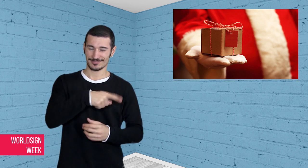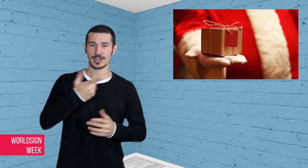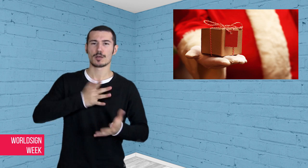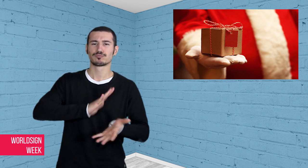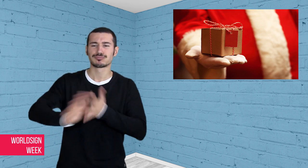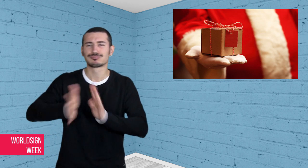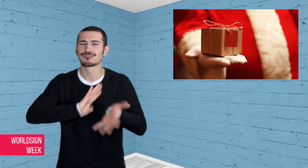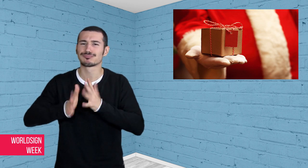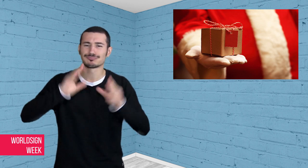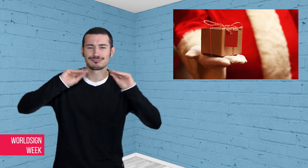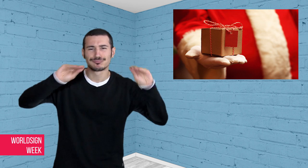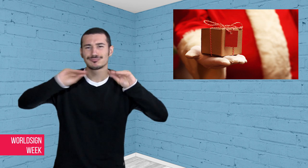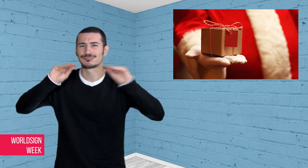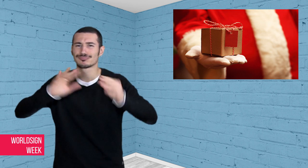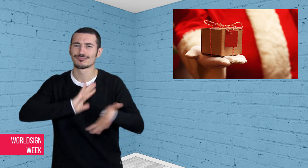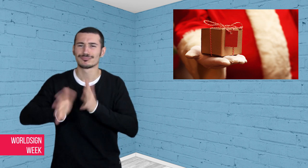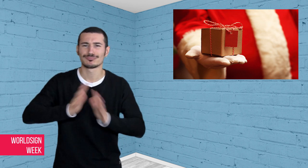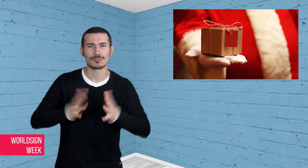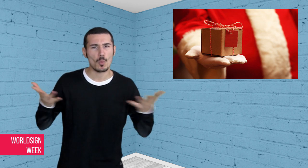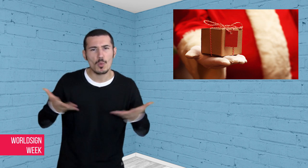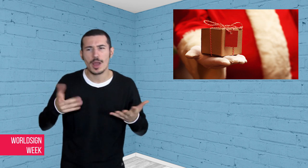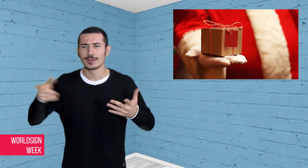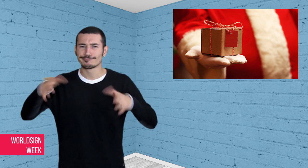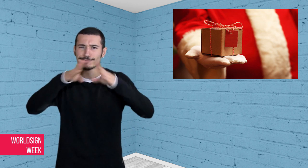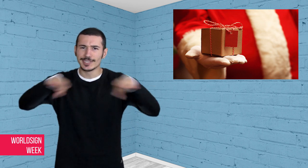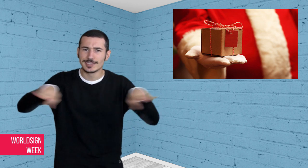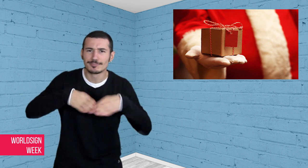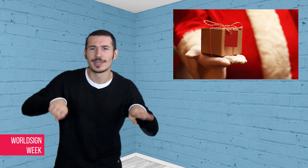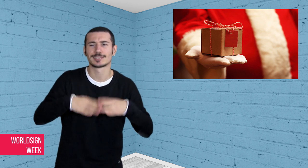She did not just get excited about expressing